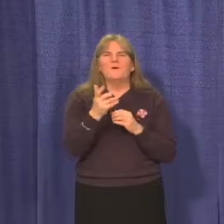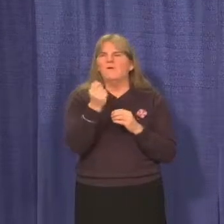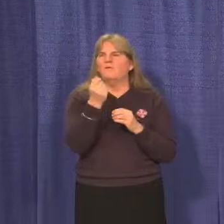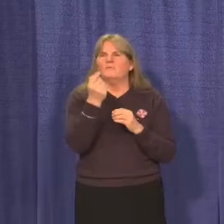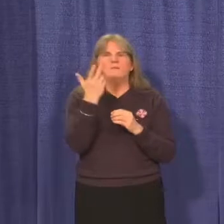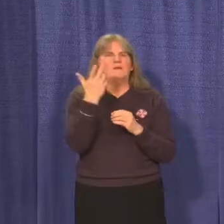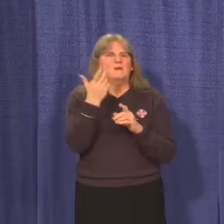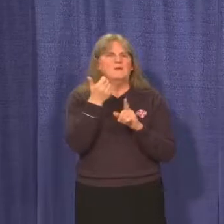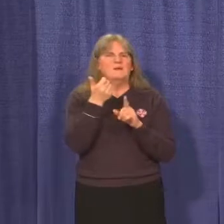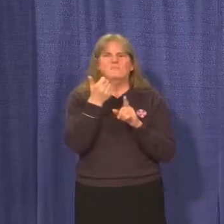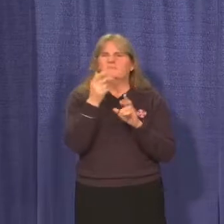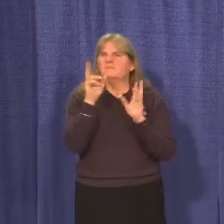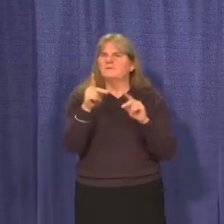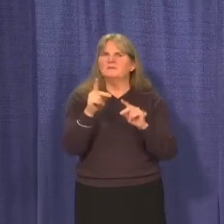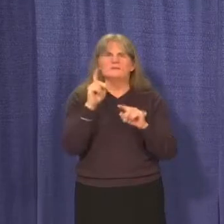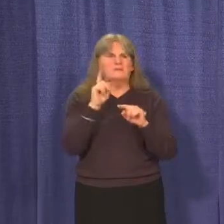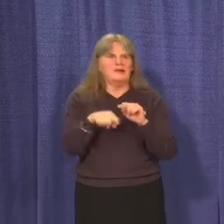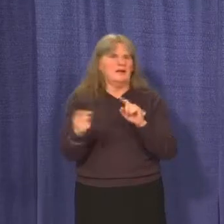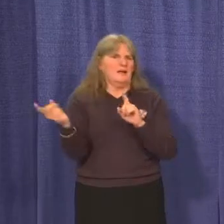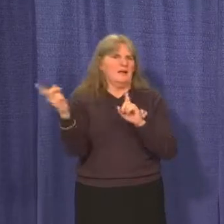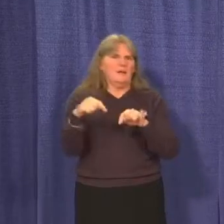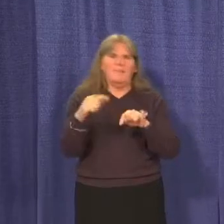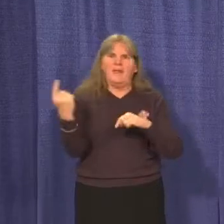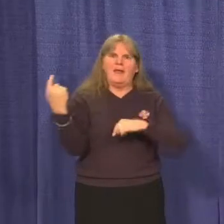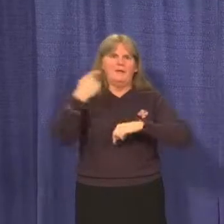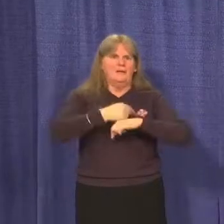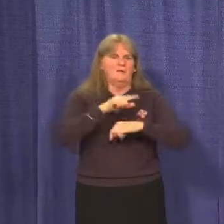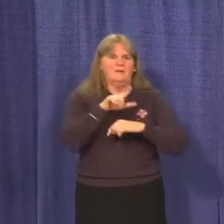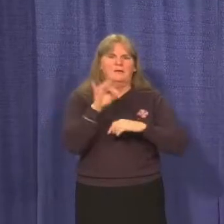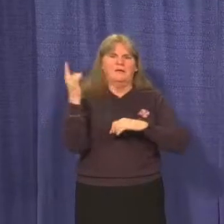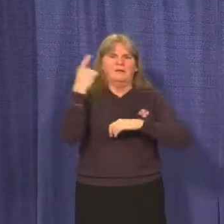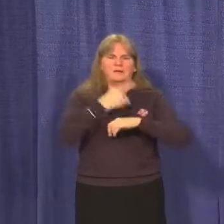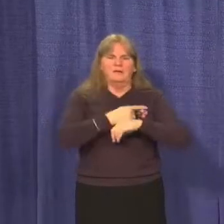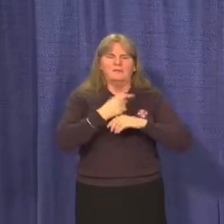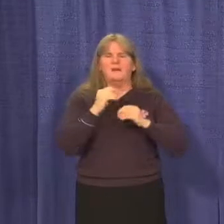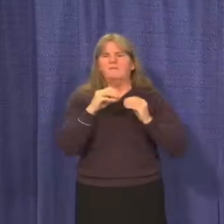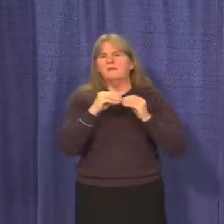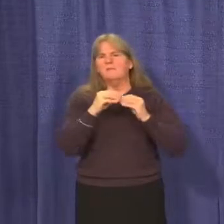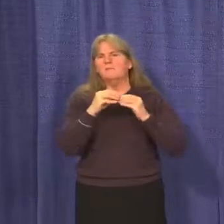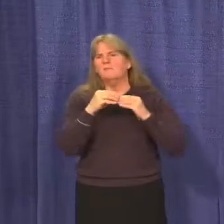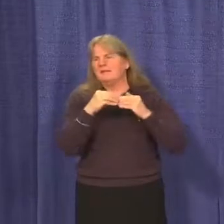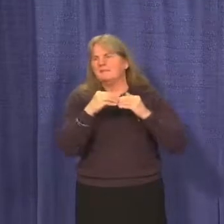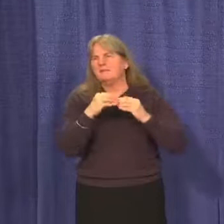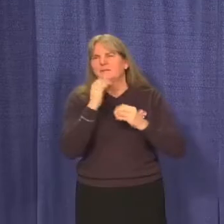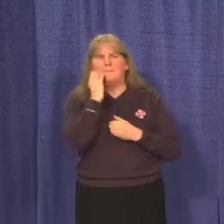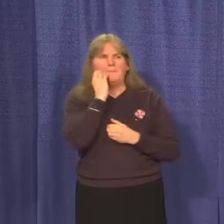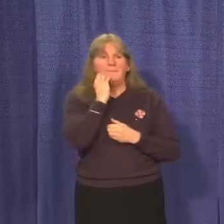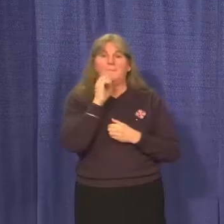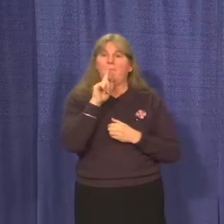can't make that 28 days, we know there is some comfort margin there. Pat: Thank you.